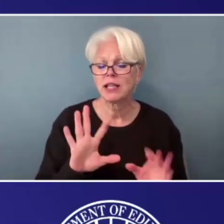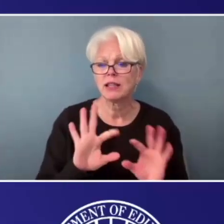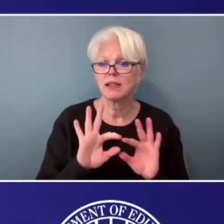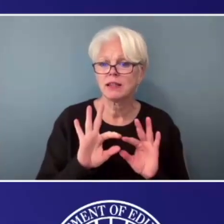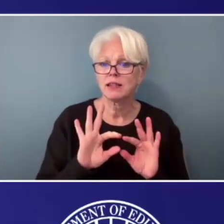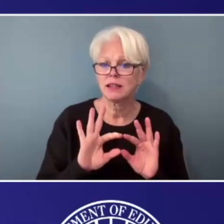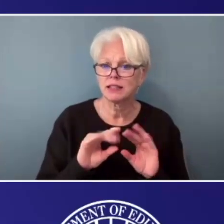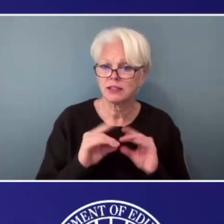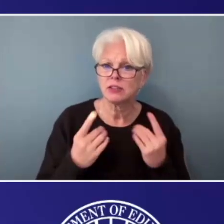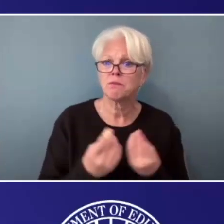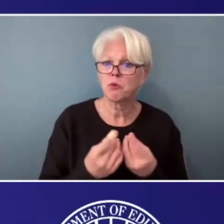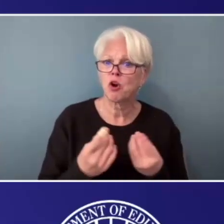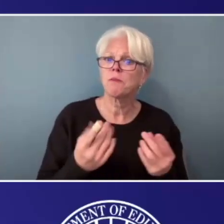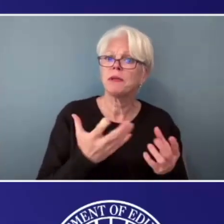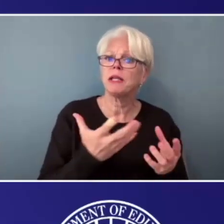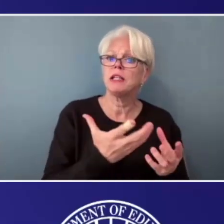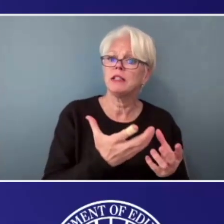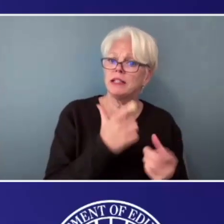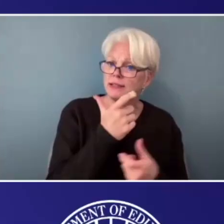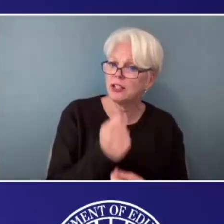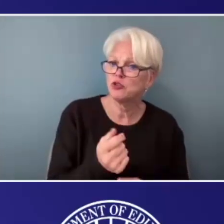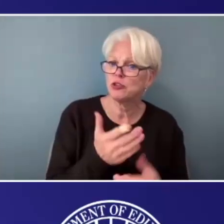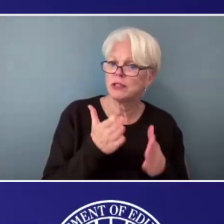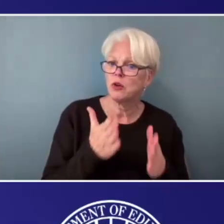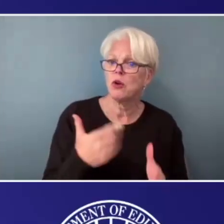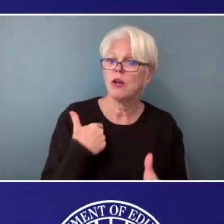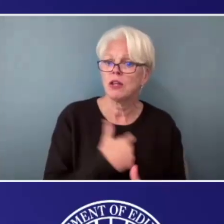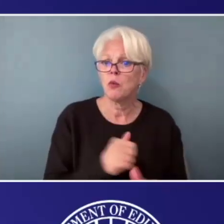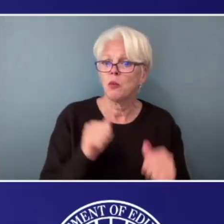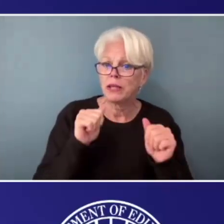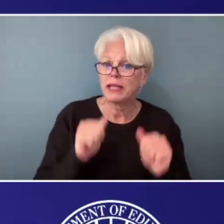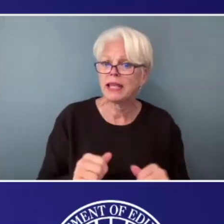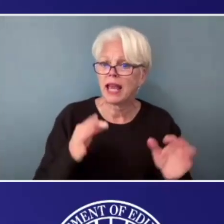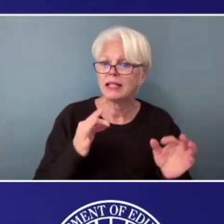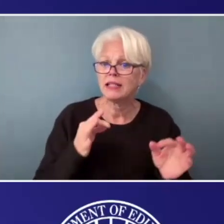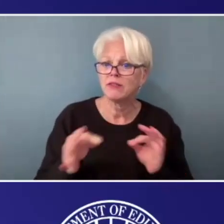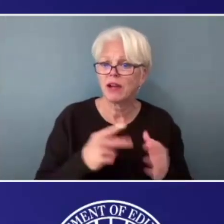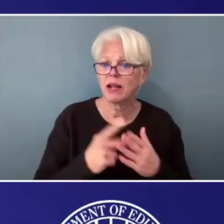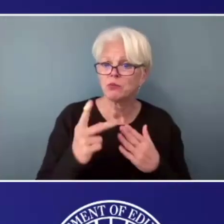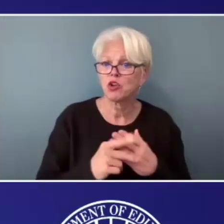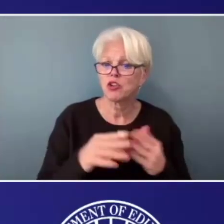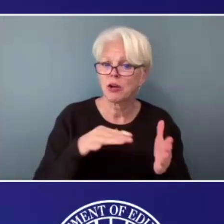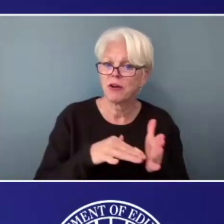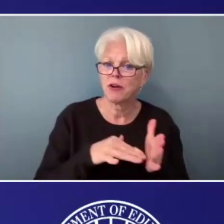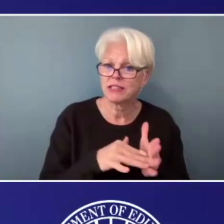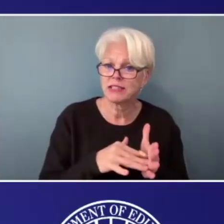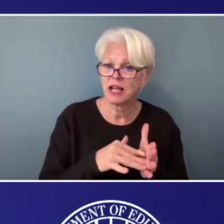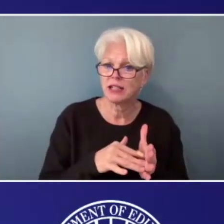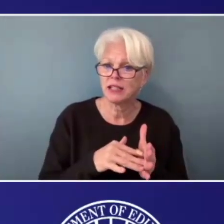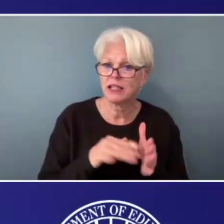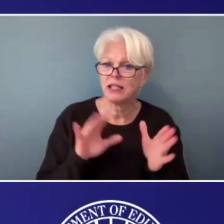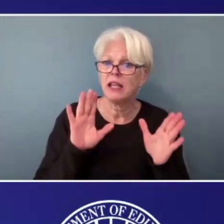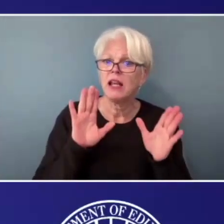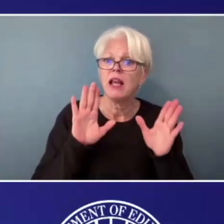be interested in ways that we can define program of study narrowly, as applicable only in this section,